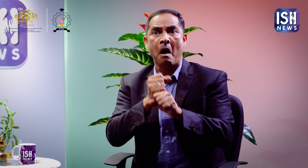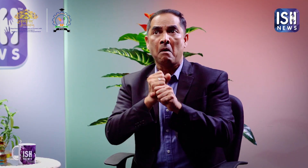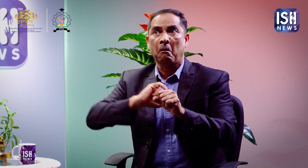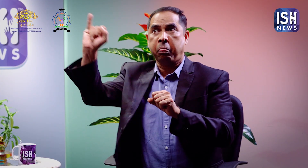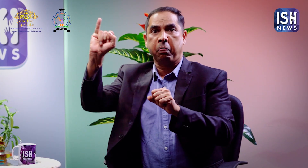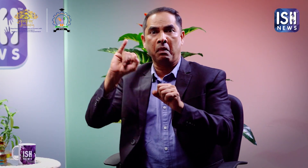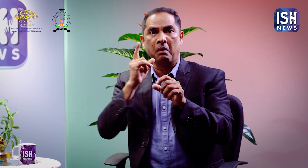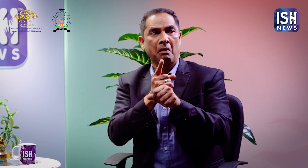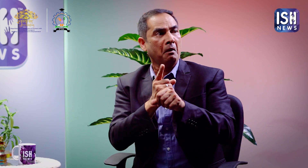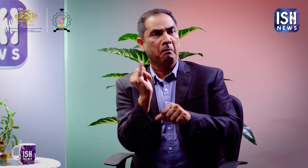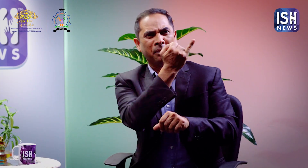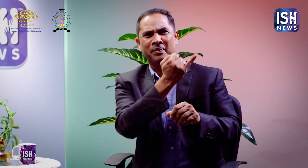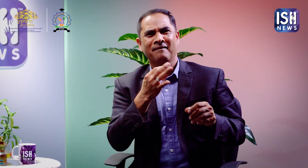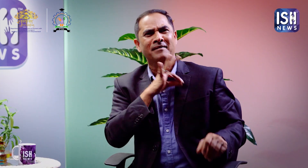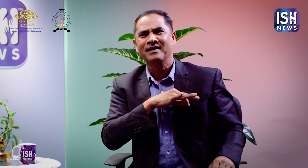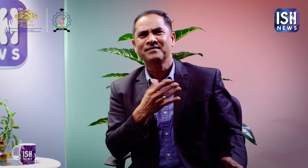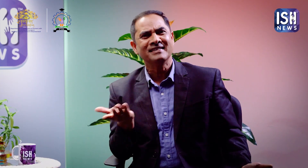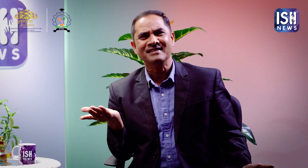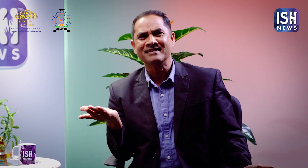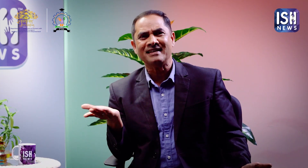Blaming the government or teachers won’t bring any real progress.